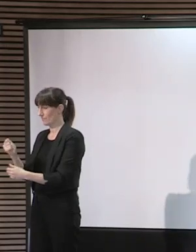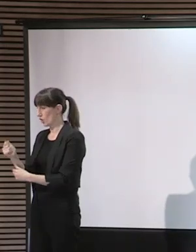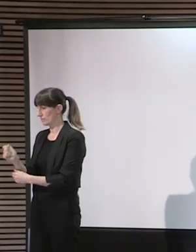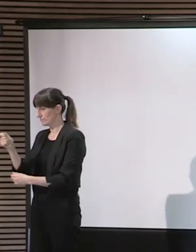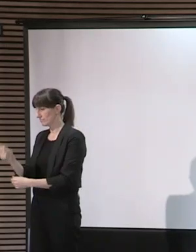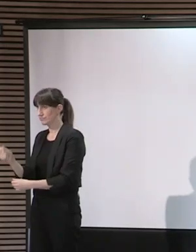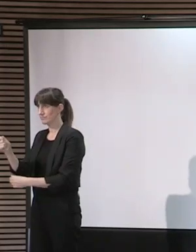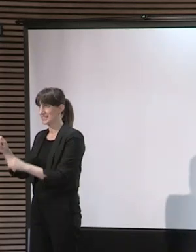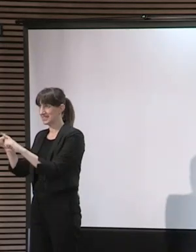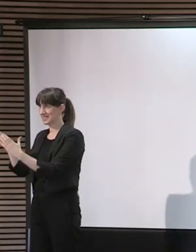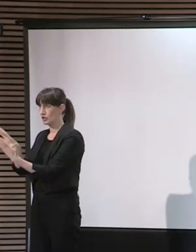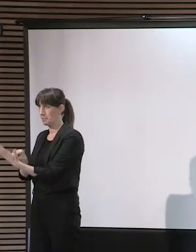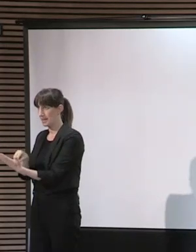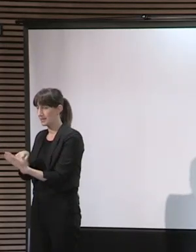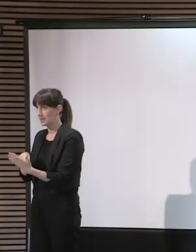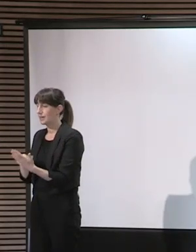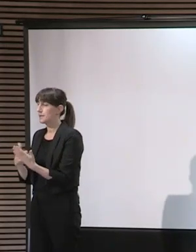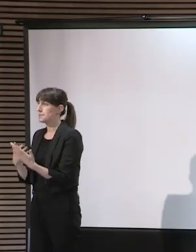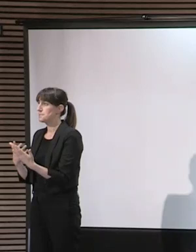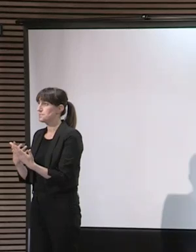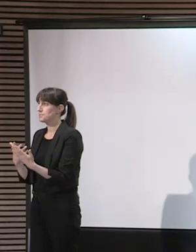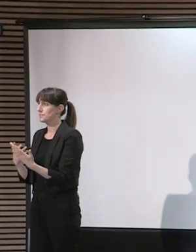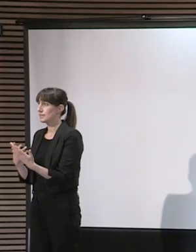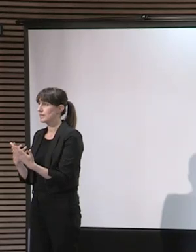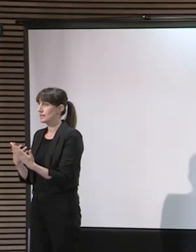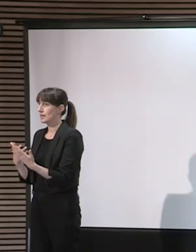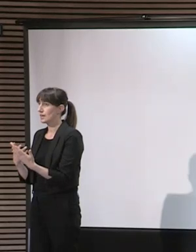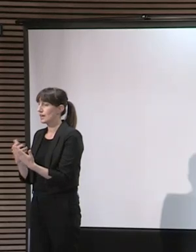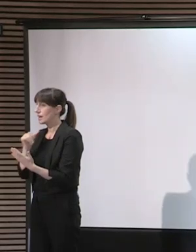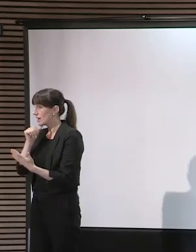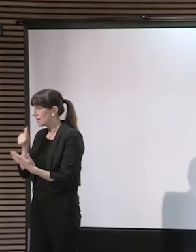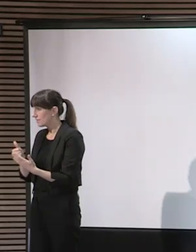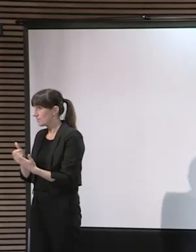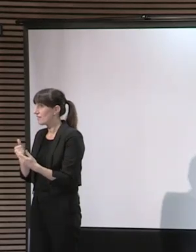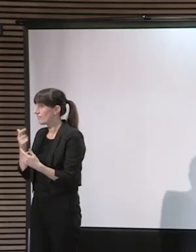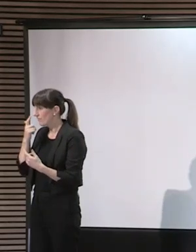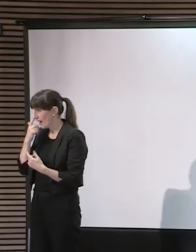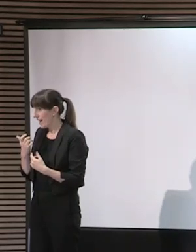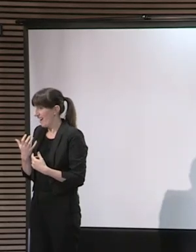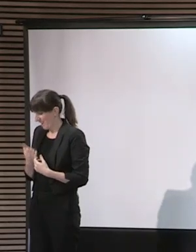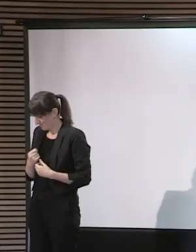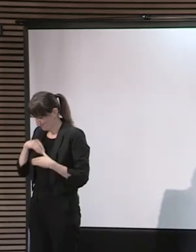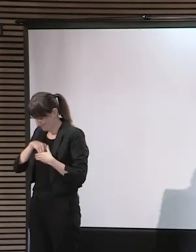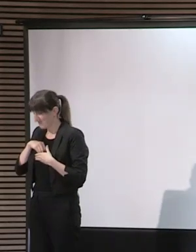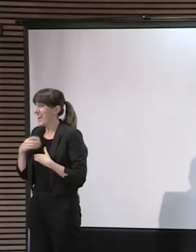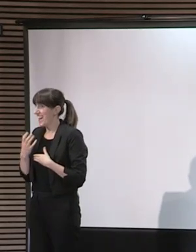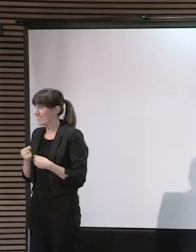ability to - if you are found to have COVID, to then contact everyone else through an